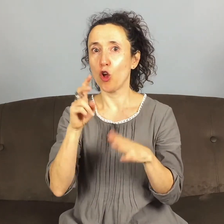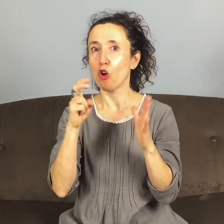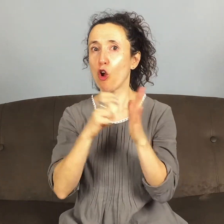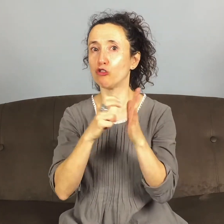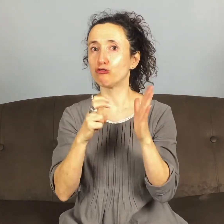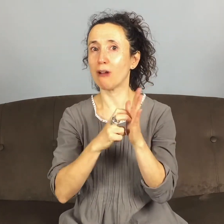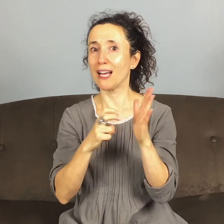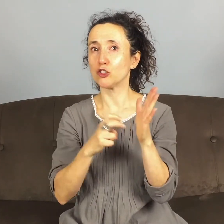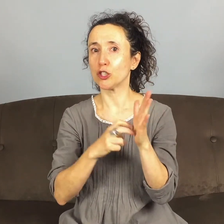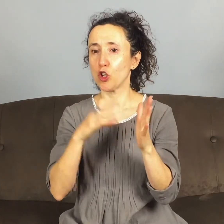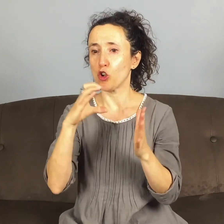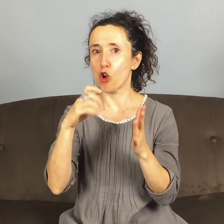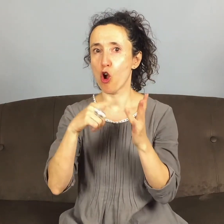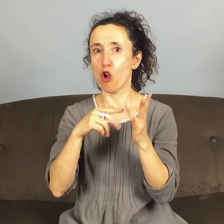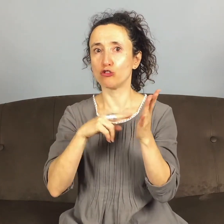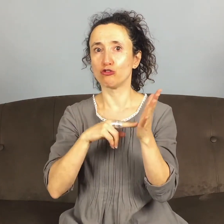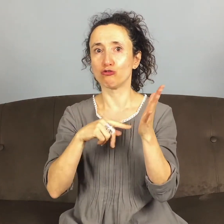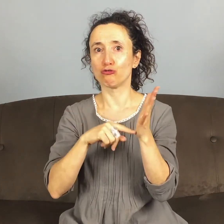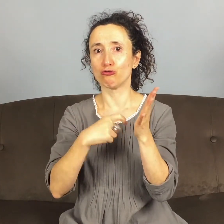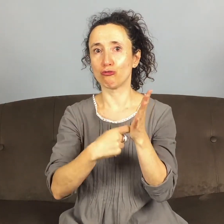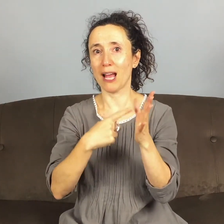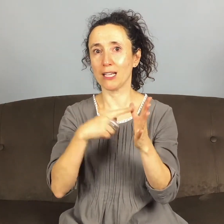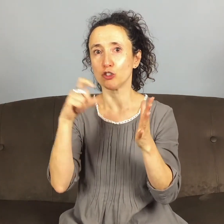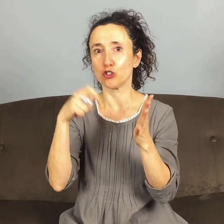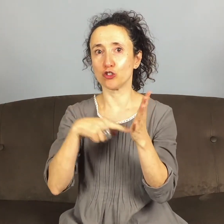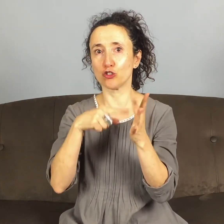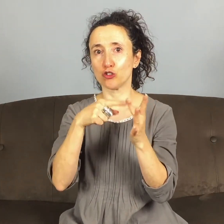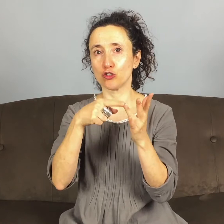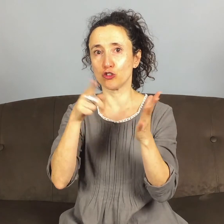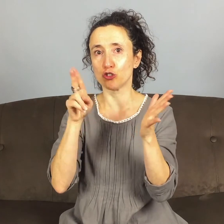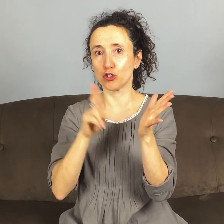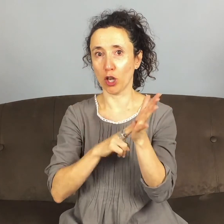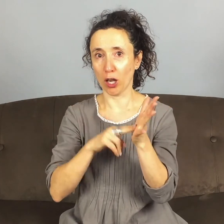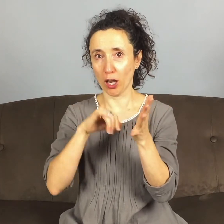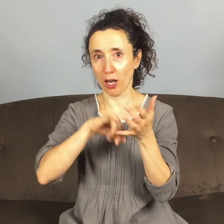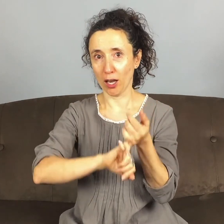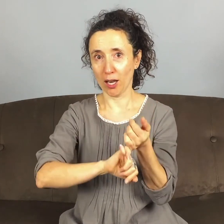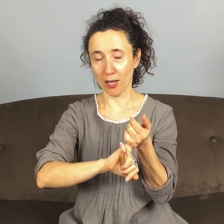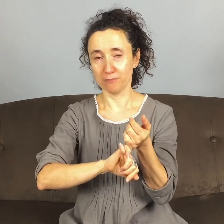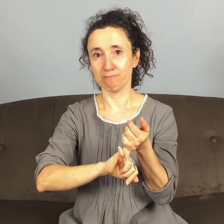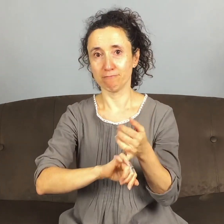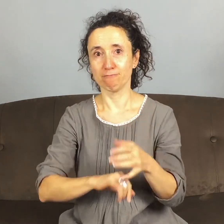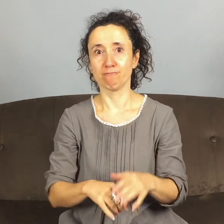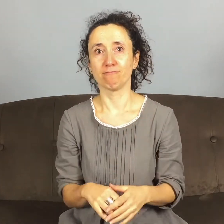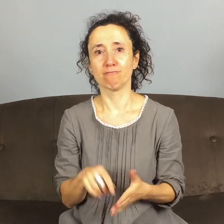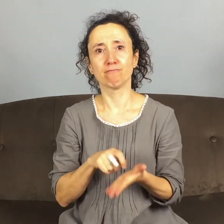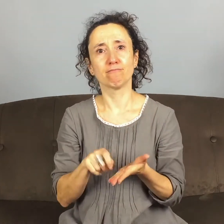We have just started rehearsals for our next production called “Contractions” written